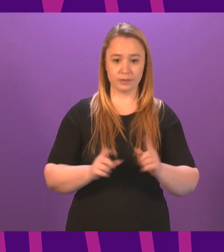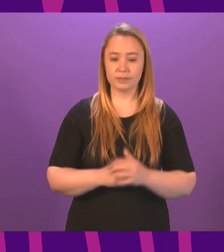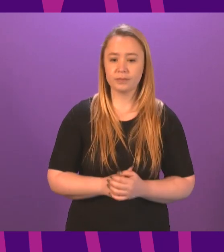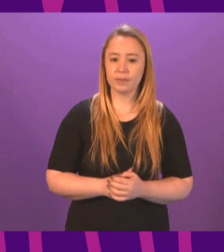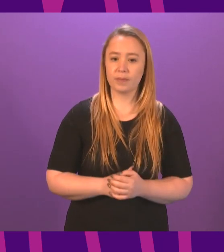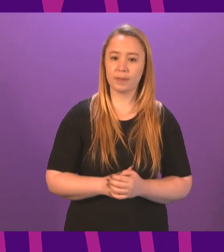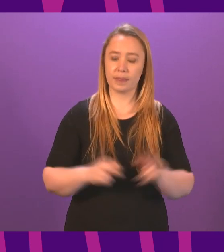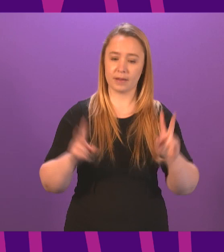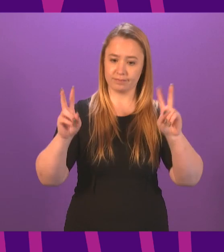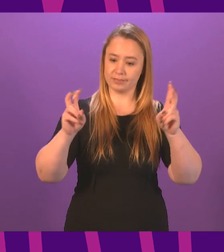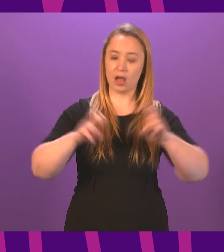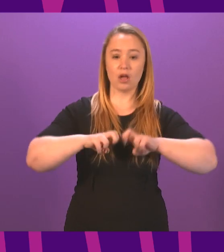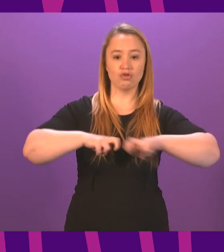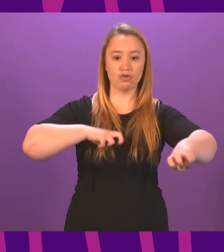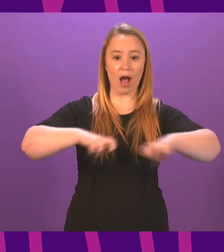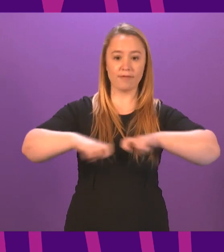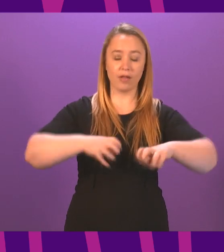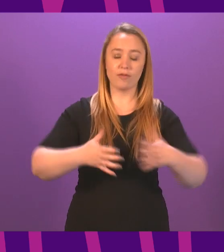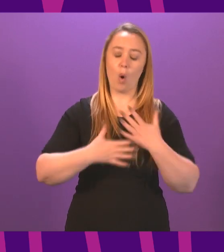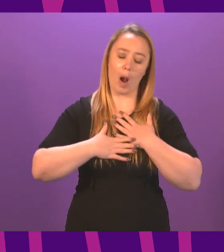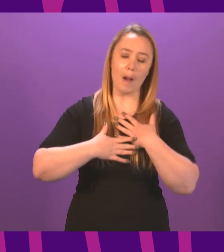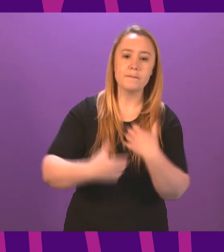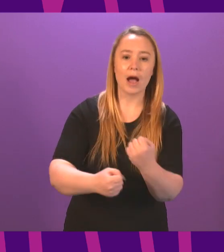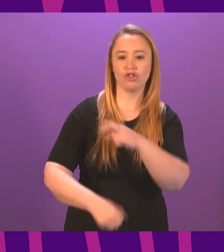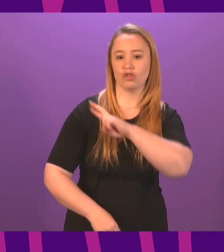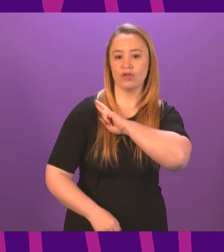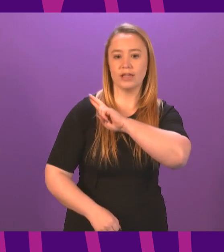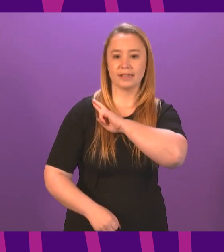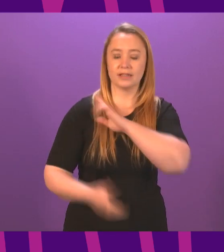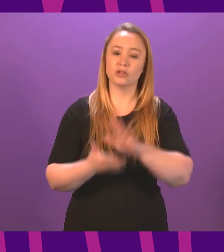compassionate reasons that relate to the end of a person’s life.